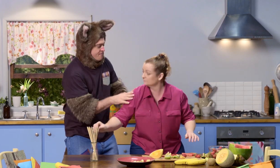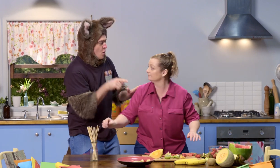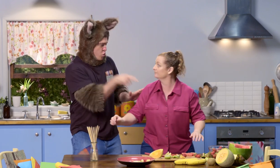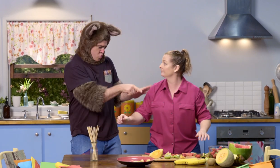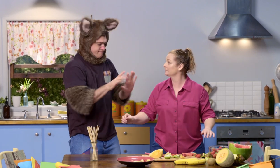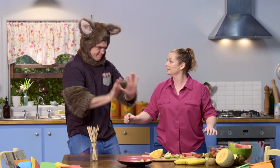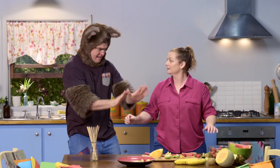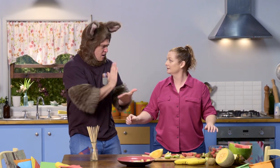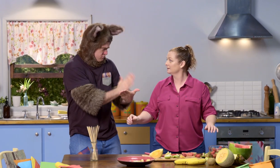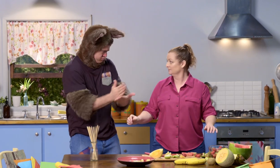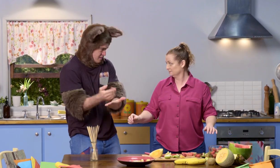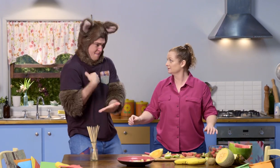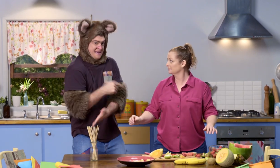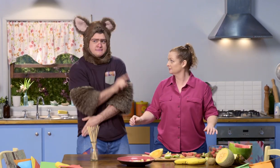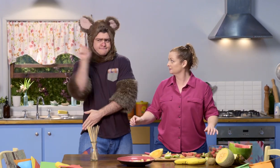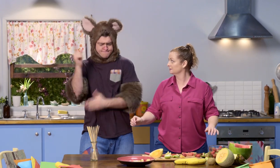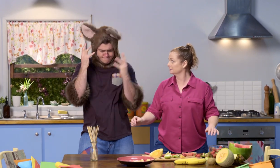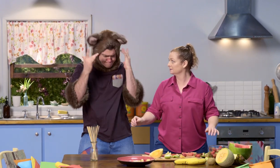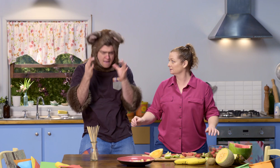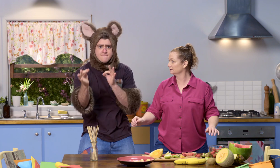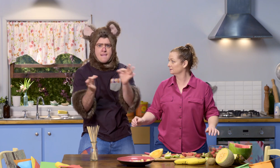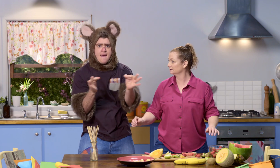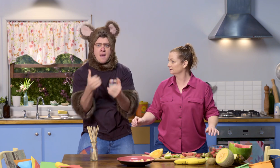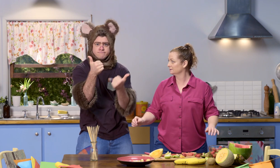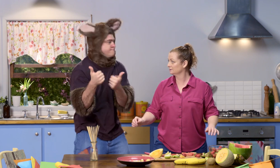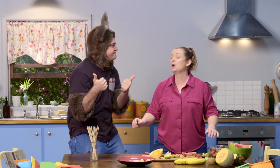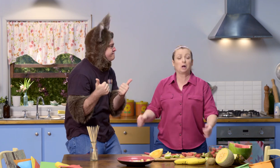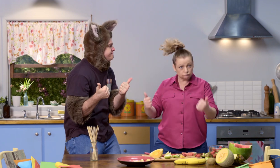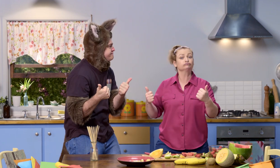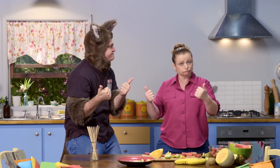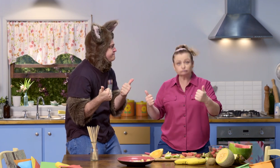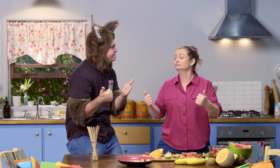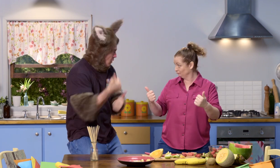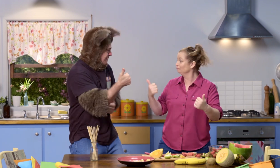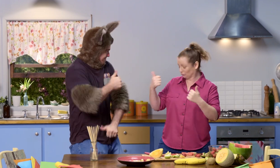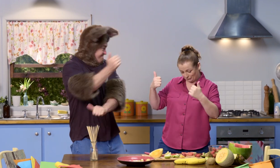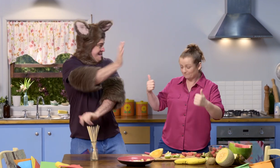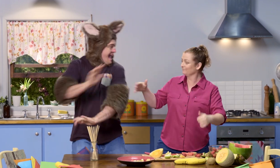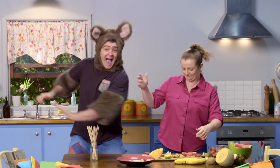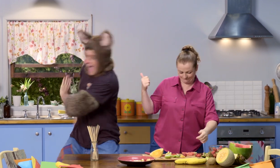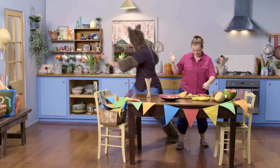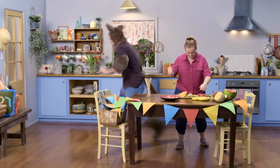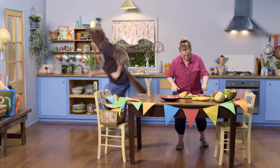Sally, you keep preparing the food and I'm going to go make a plan. OK? Alright then, Possum. Bye!